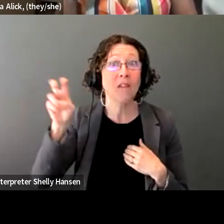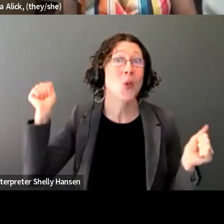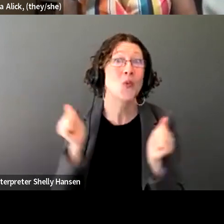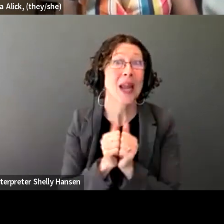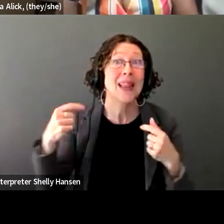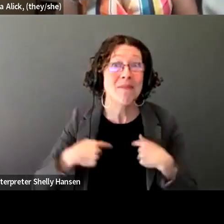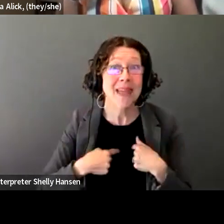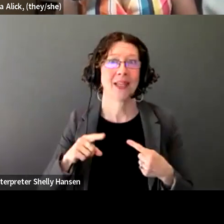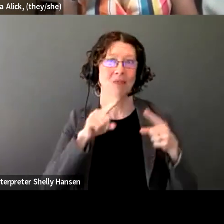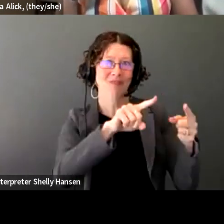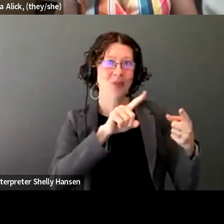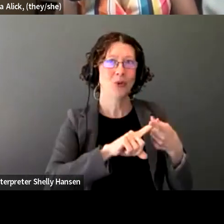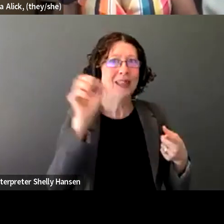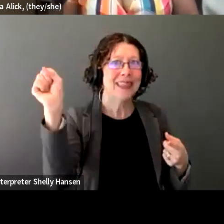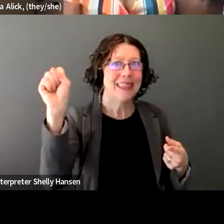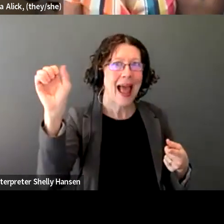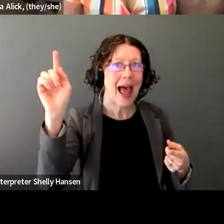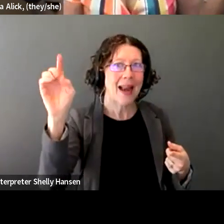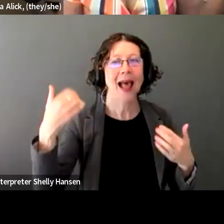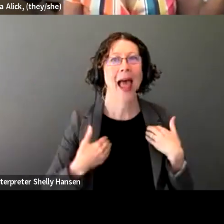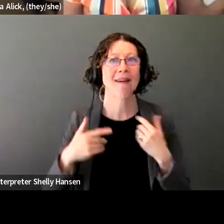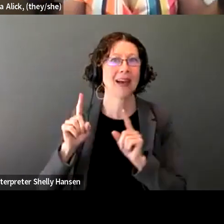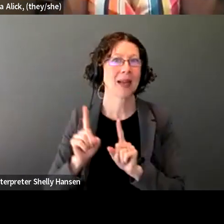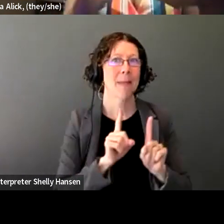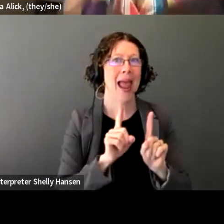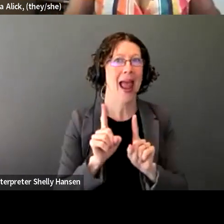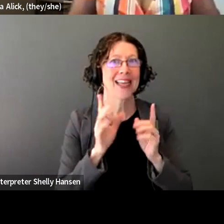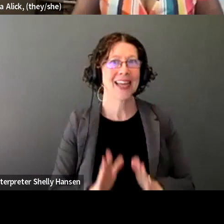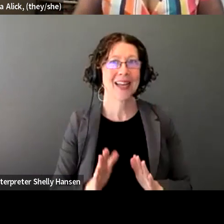would have a companion because it was my first time traveling for work.